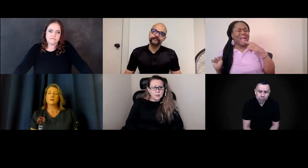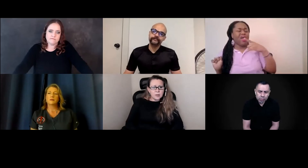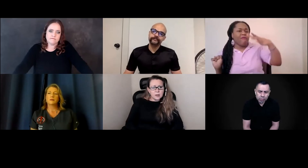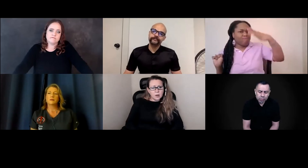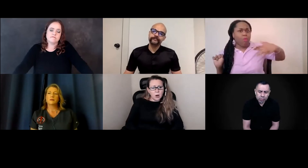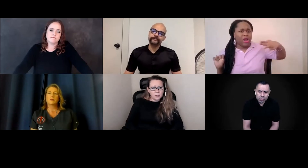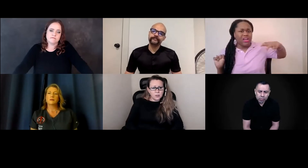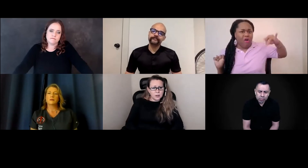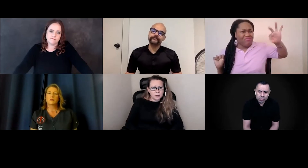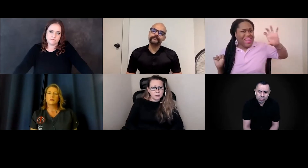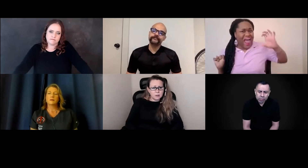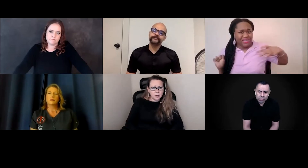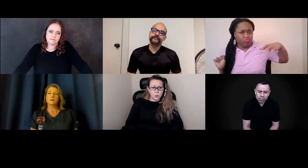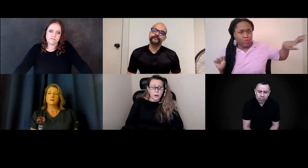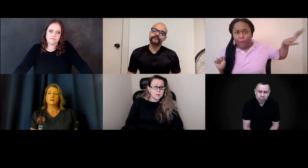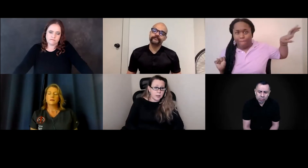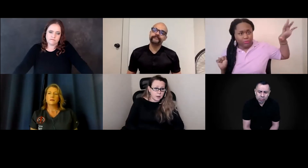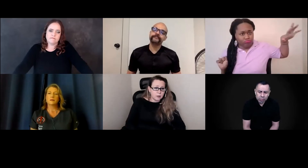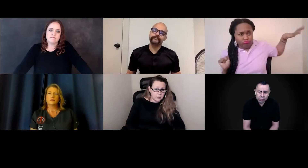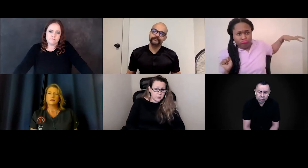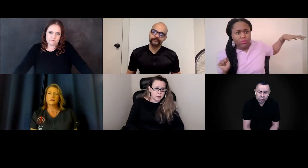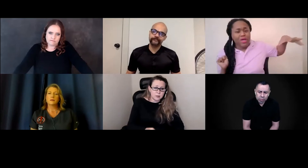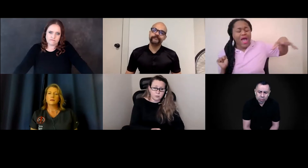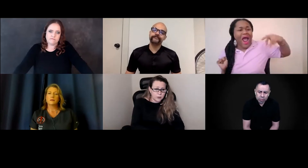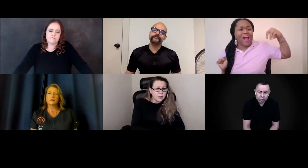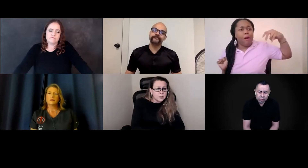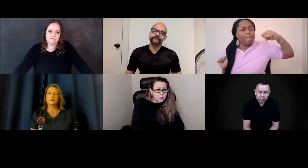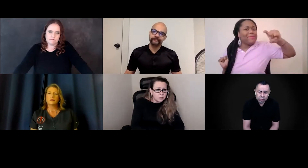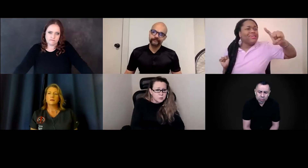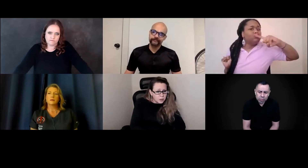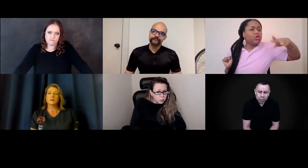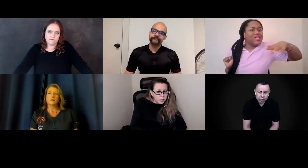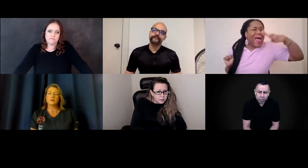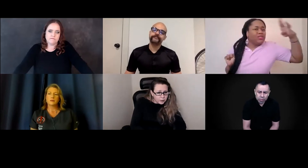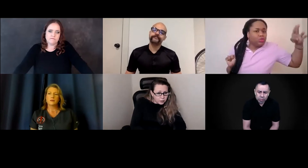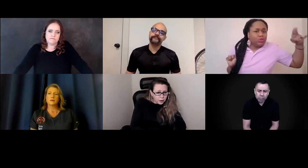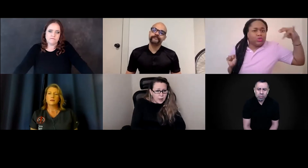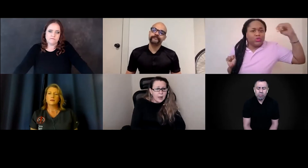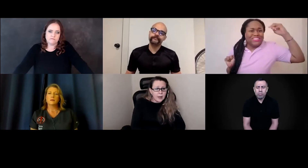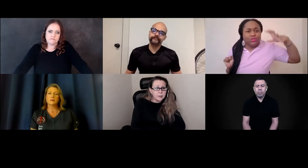And then often what I'll say is in front of the classroom somewhere up there.